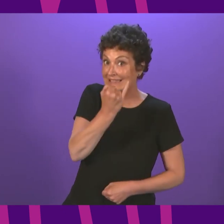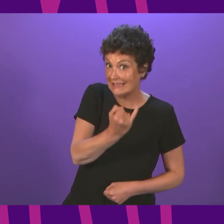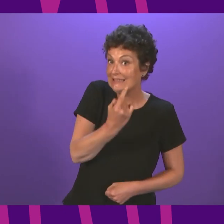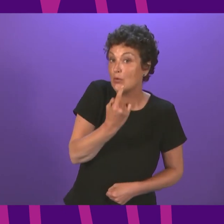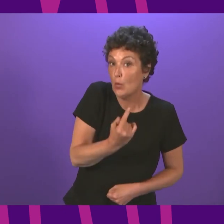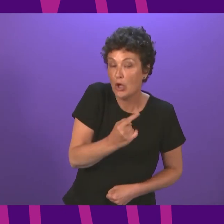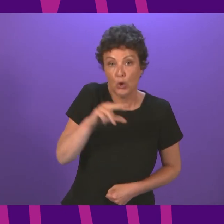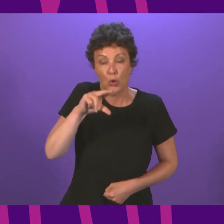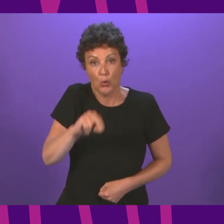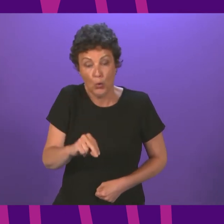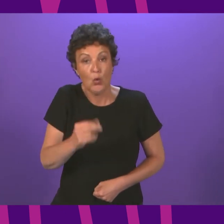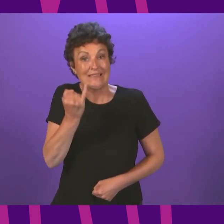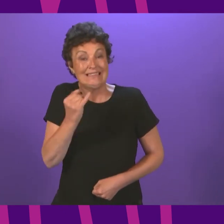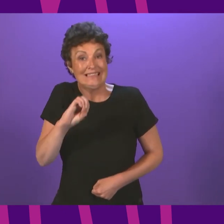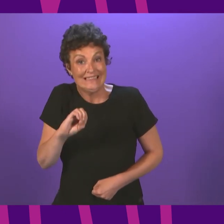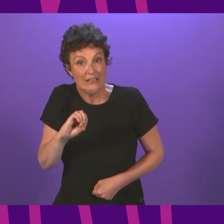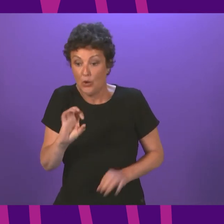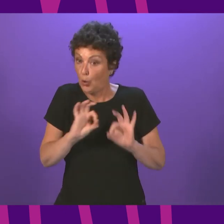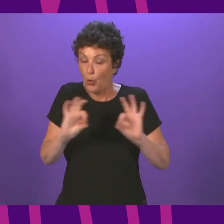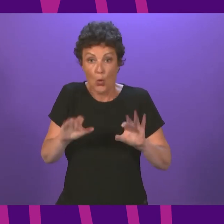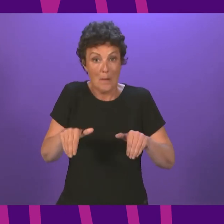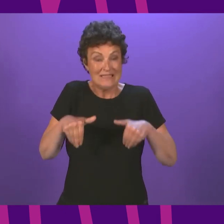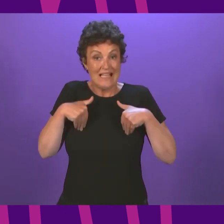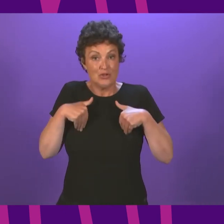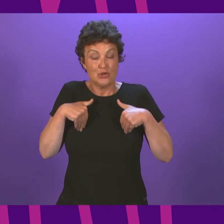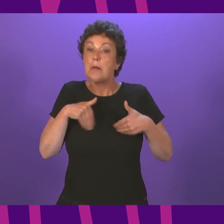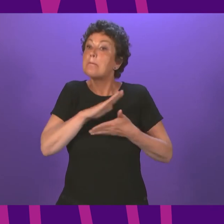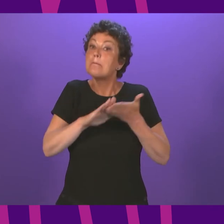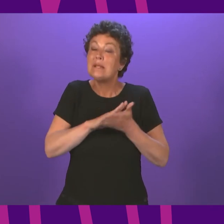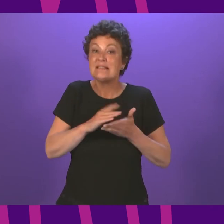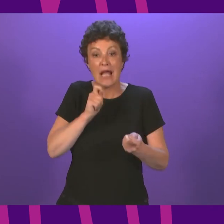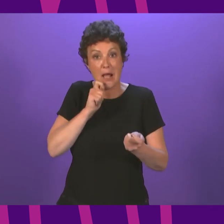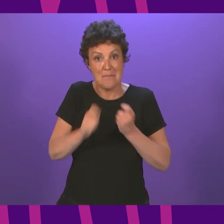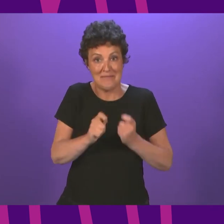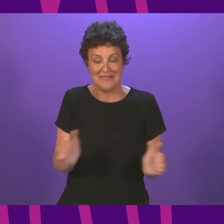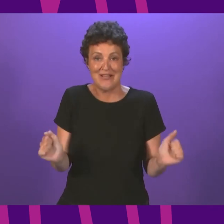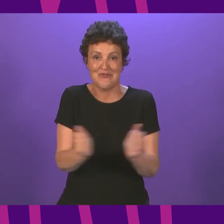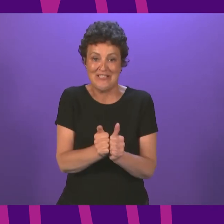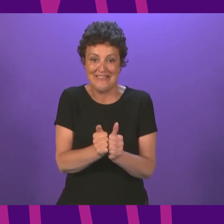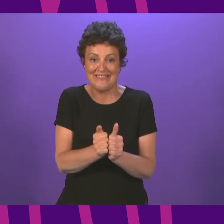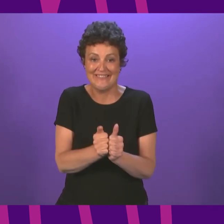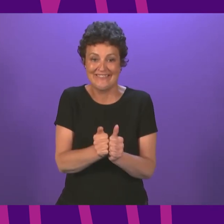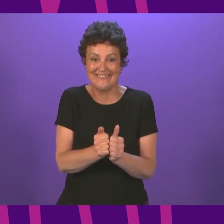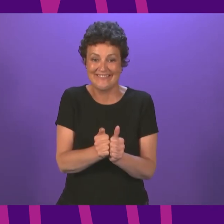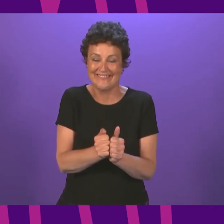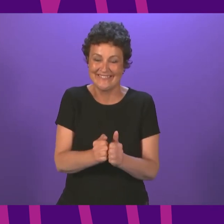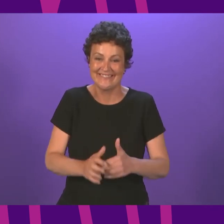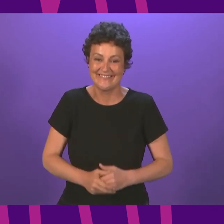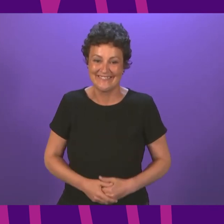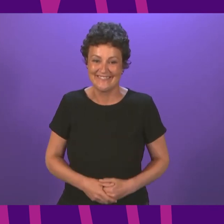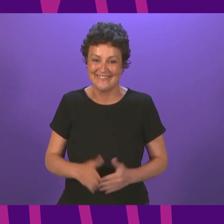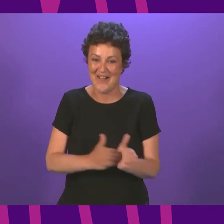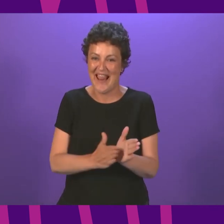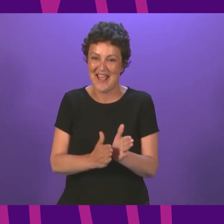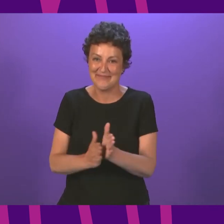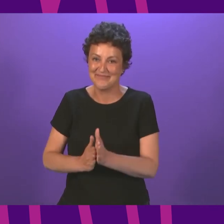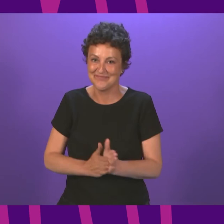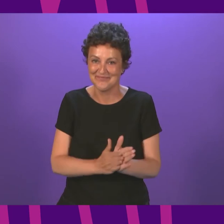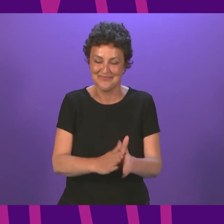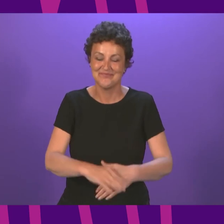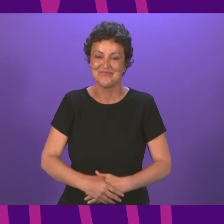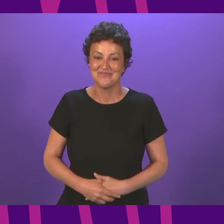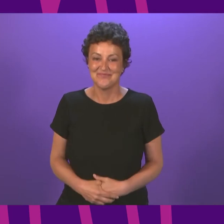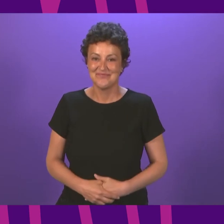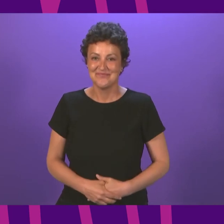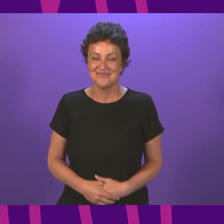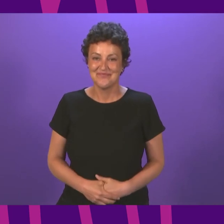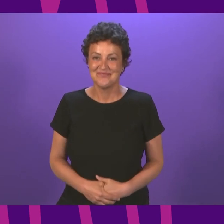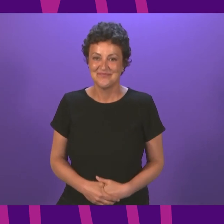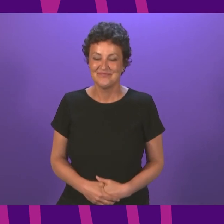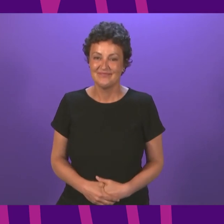to know him and experience his support, loyalty and commitment. It is a matter of enormous